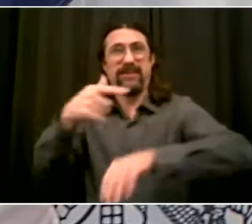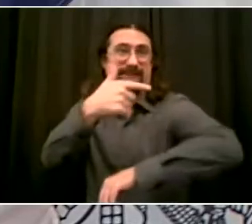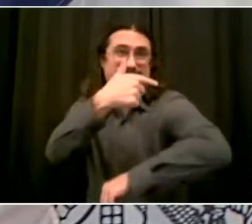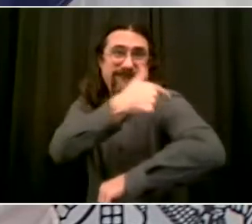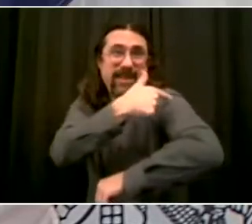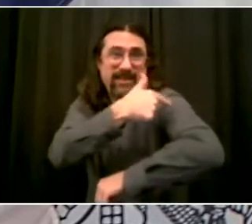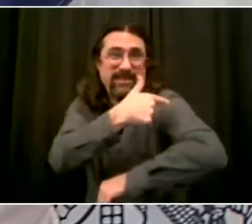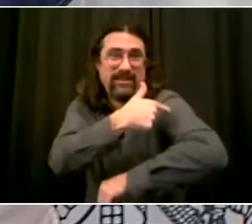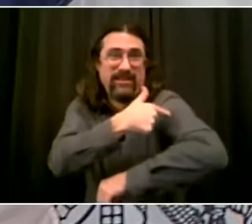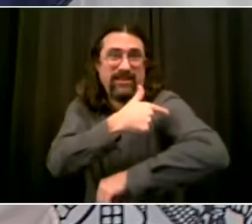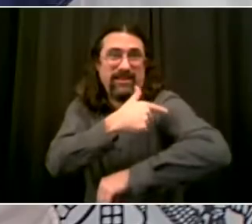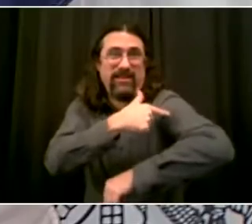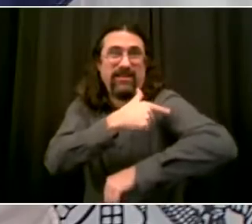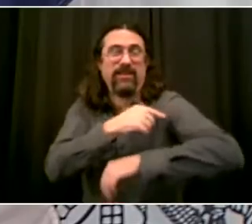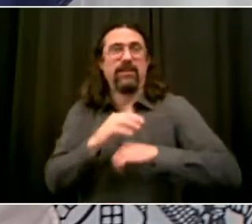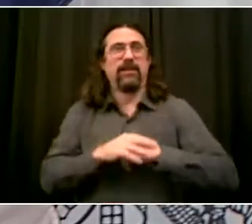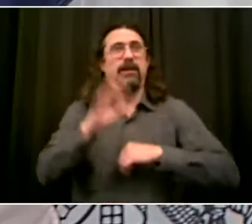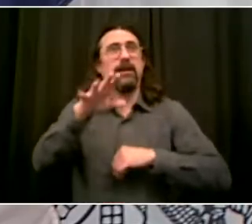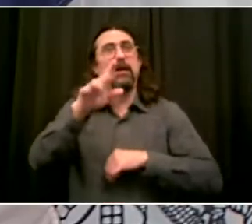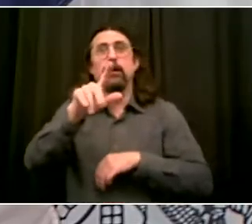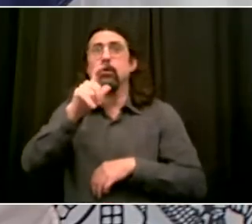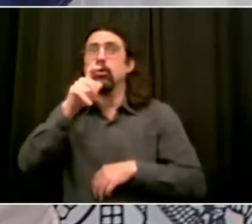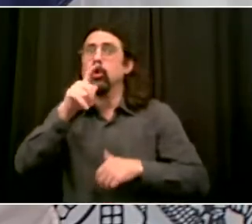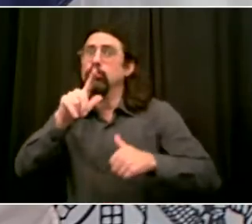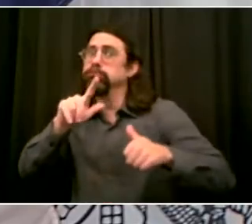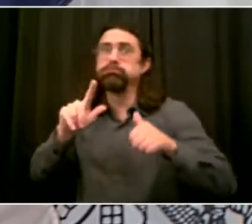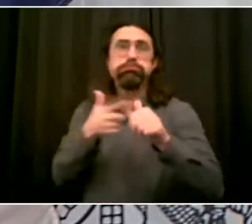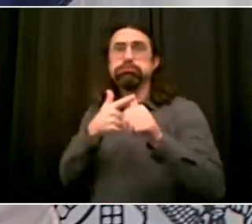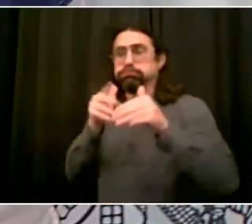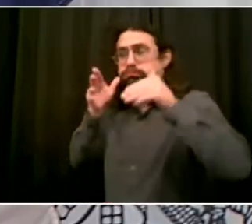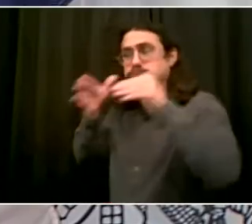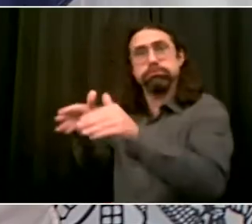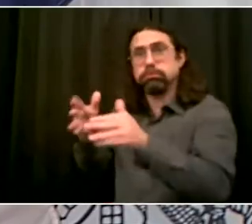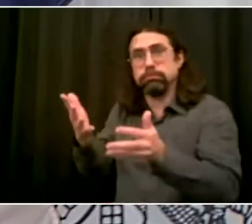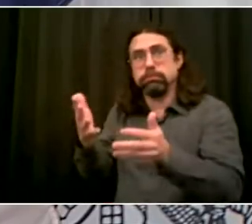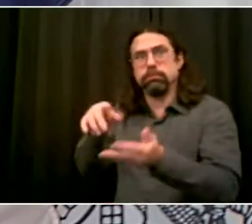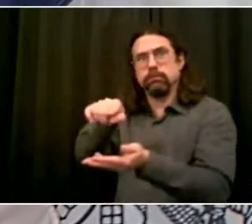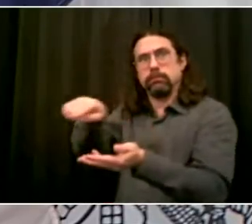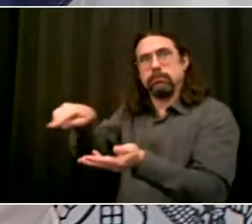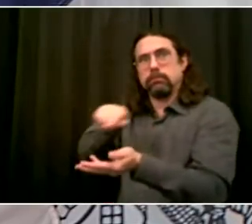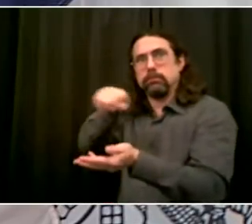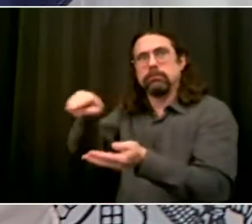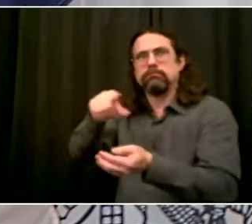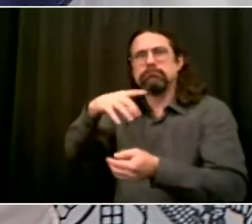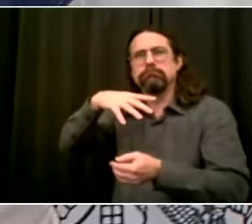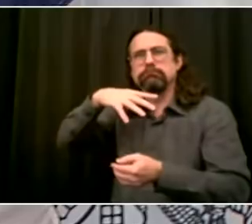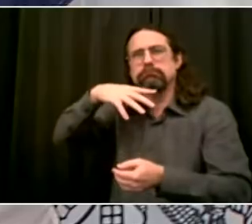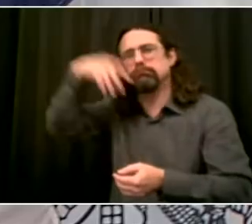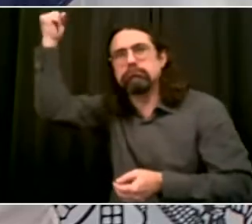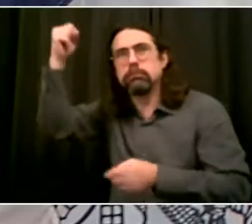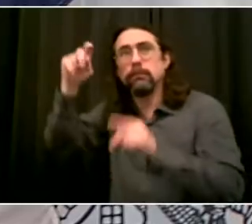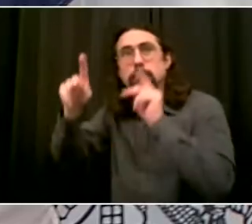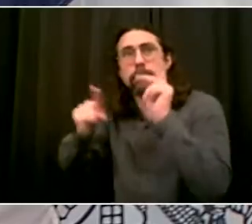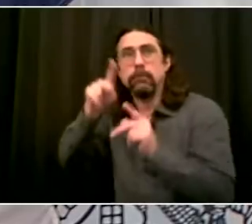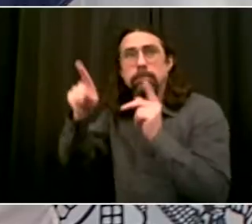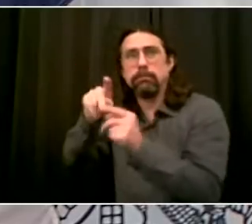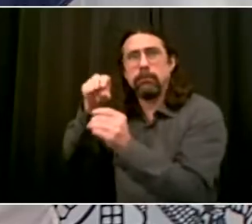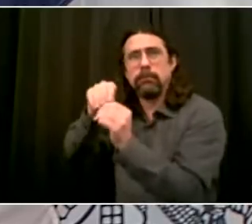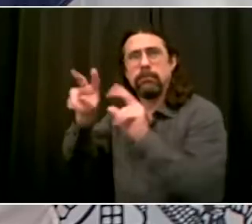YOU ADD UP THE TOTAL UNIVERSE, THAT'S 215,000 PEOPLE, WHWHHIC S